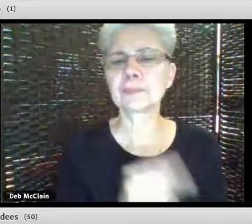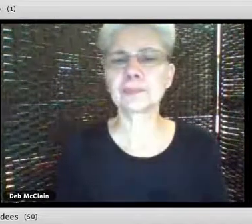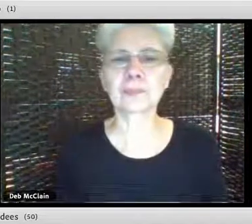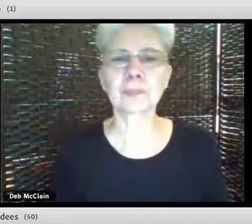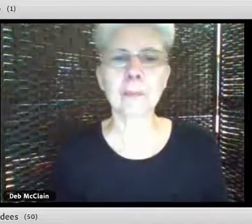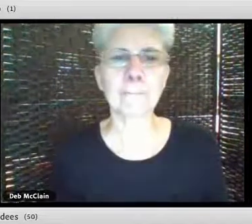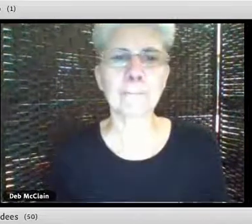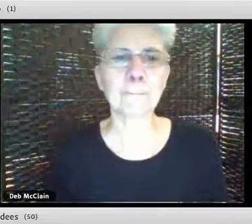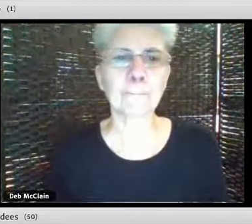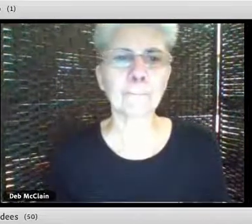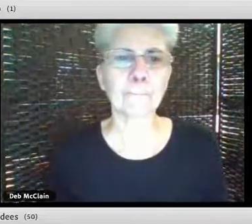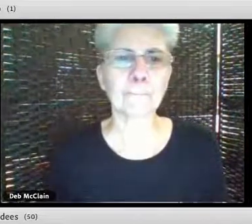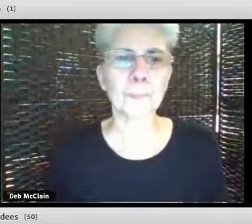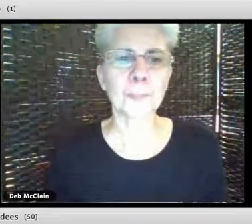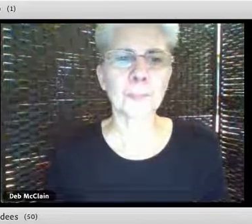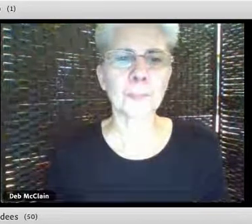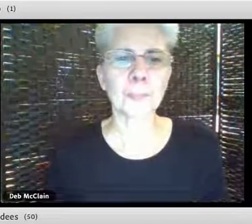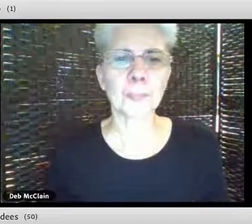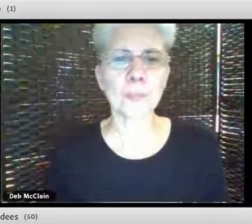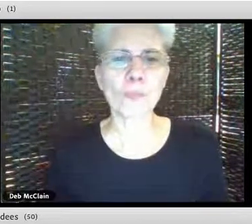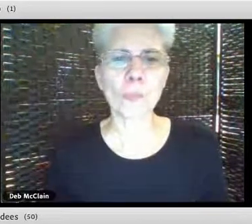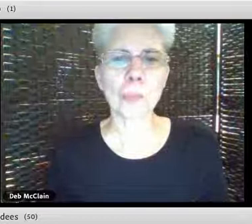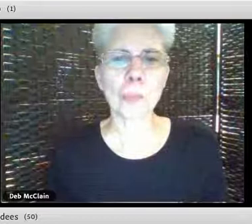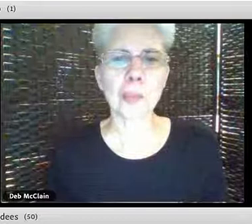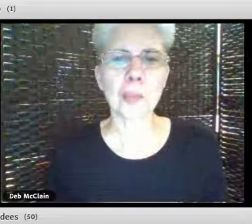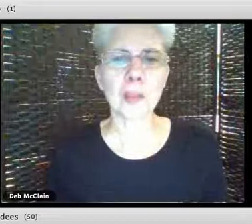Just wait a second because I do want you to see kind of what it looks like.